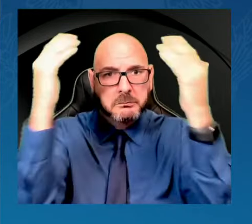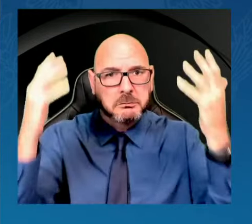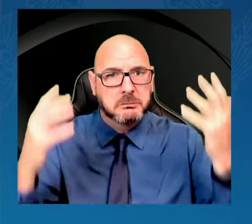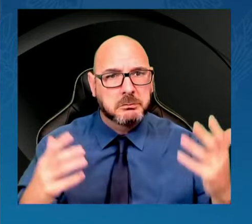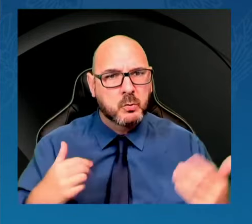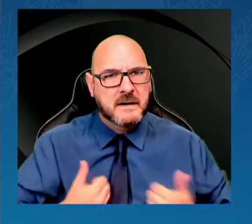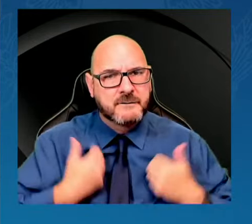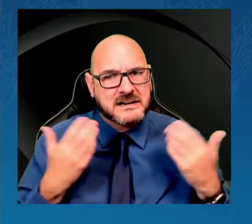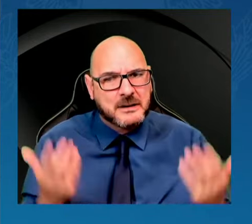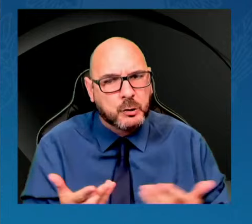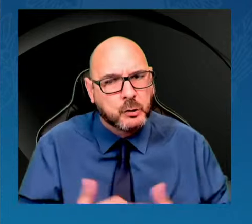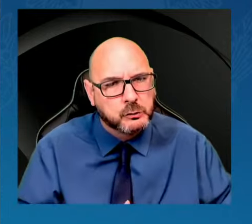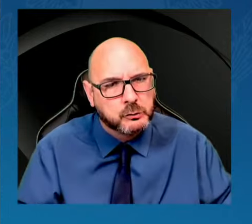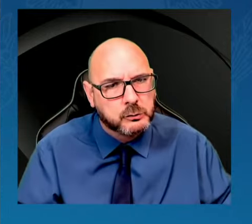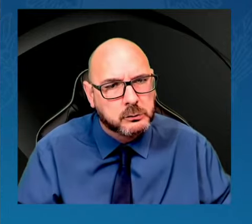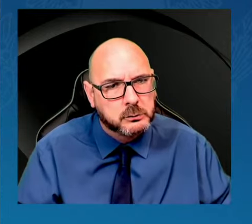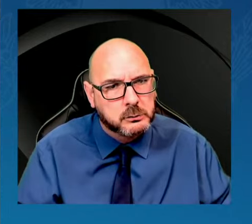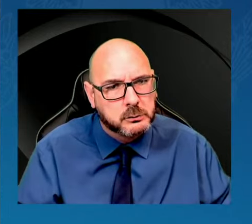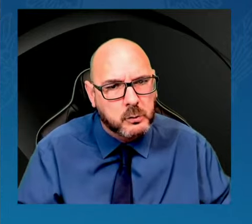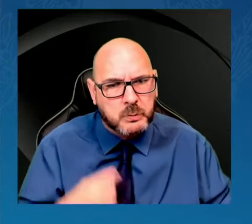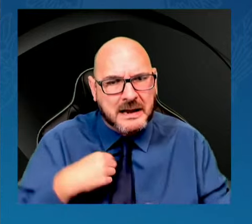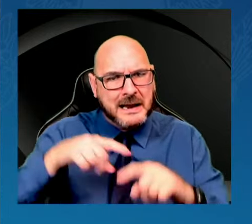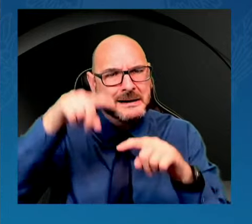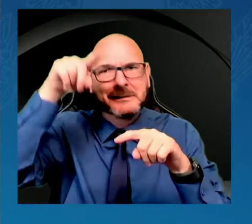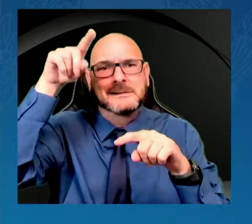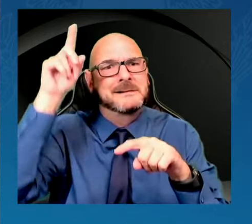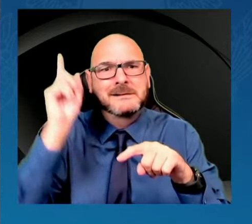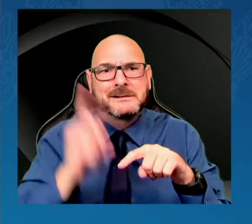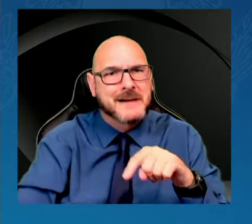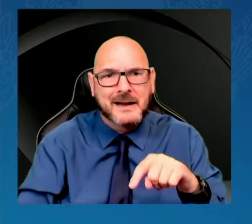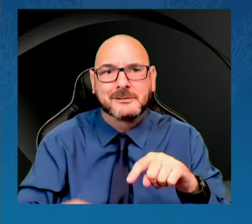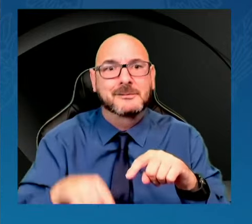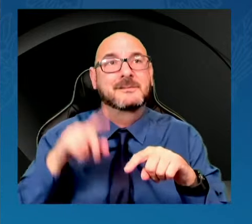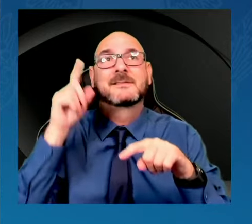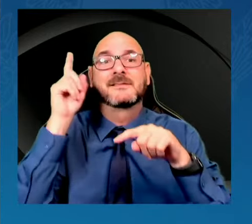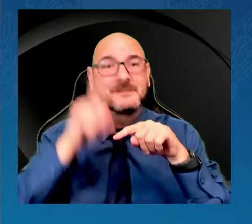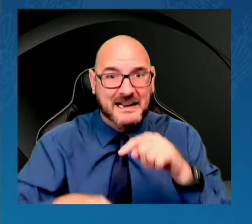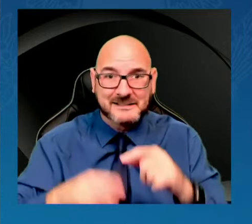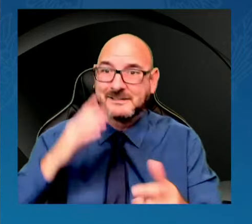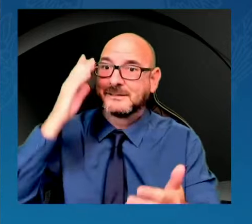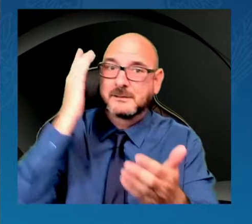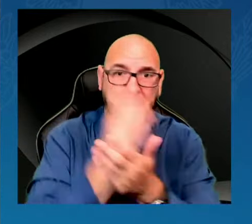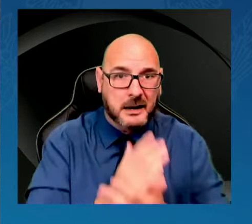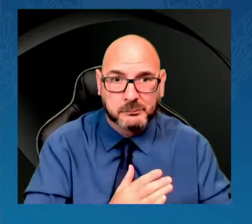we can't ever stop imagining in what is possible.